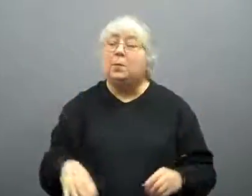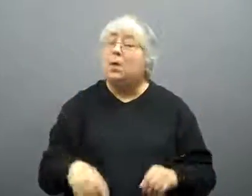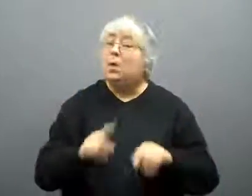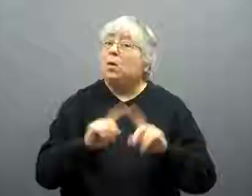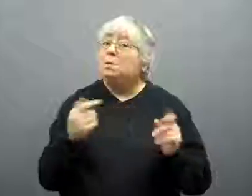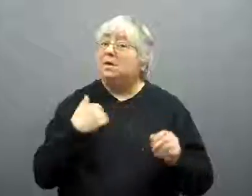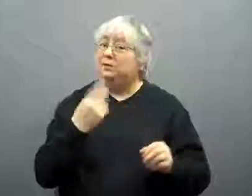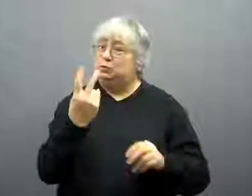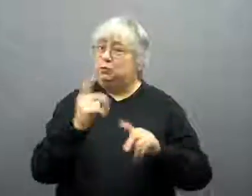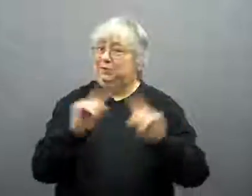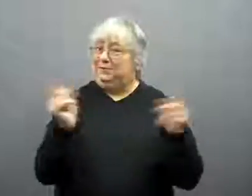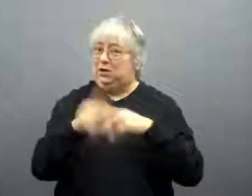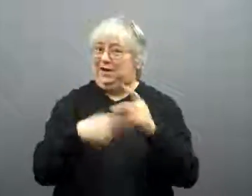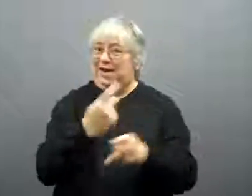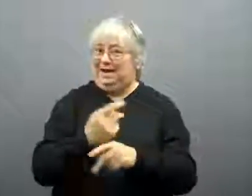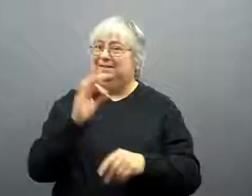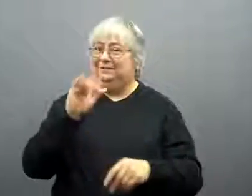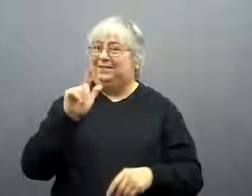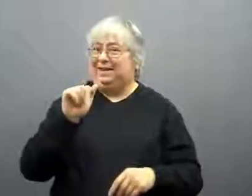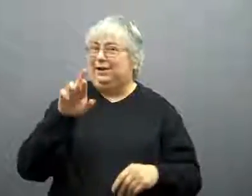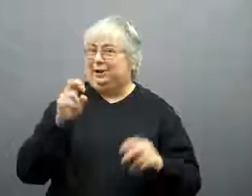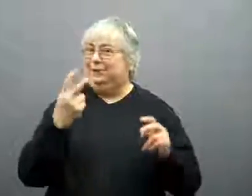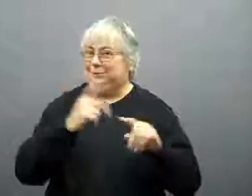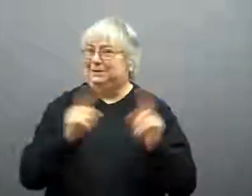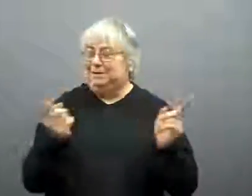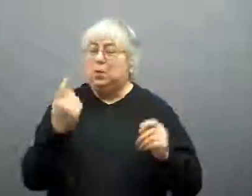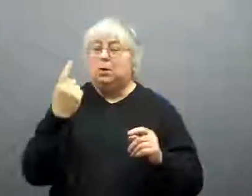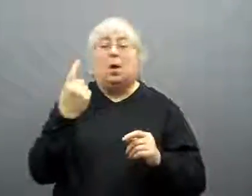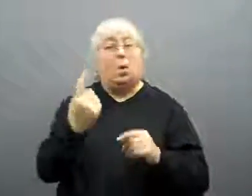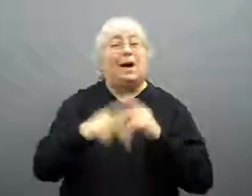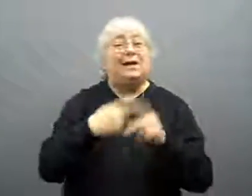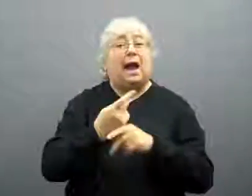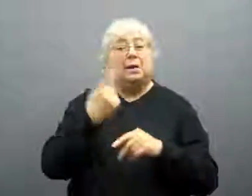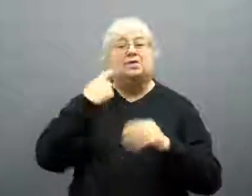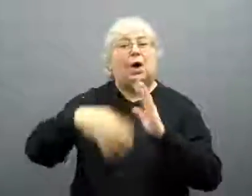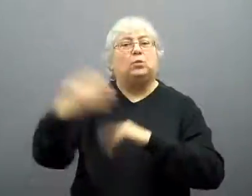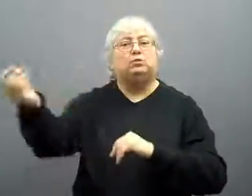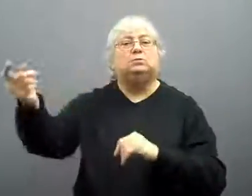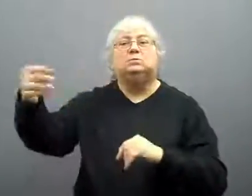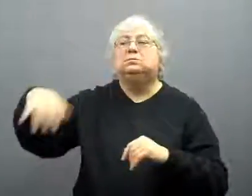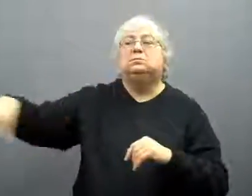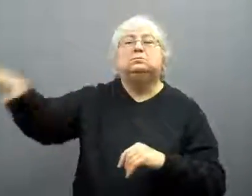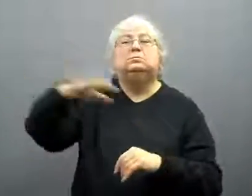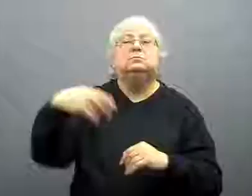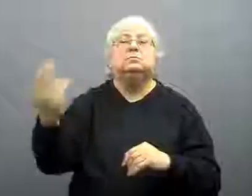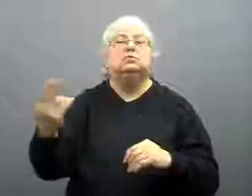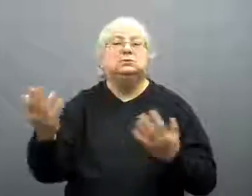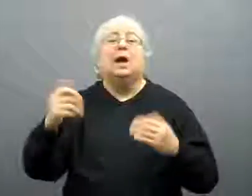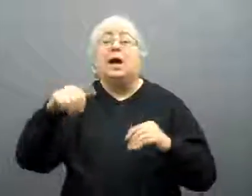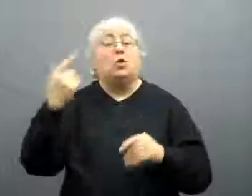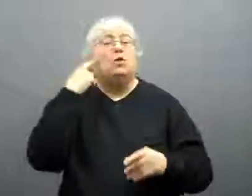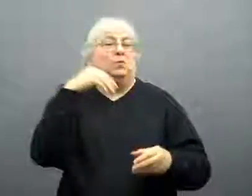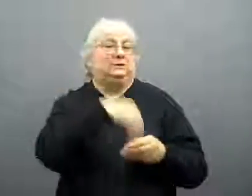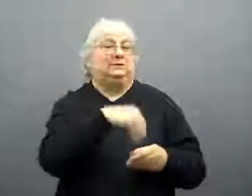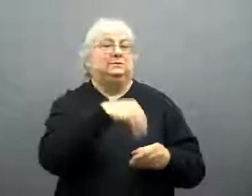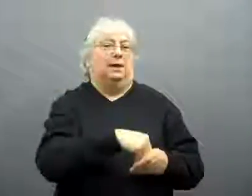There are two types of flares.